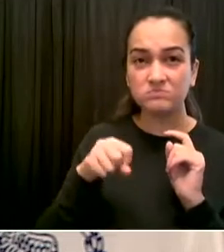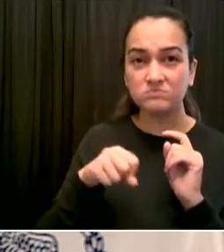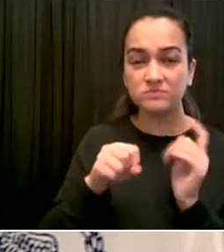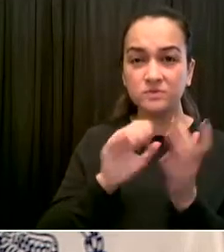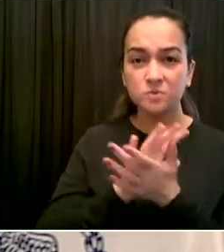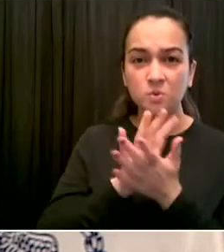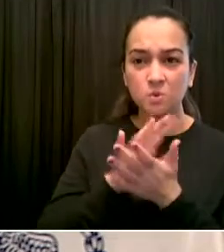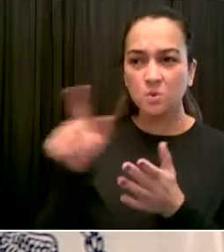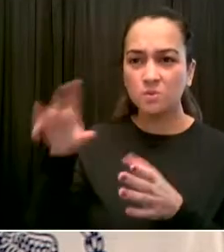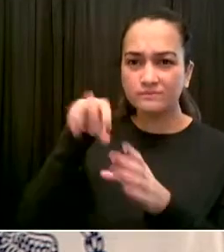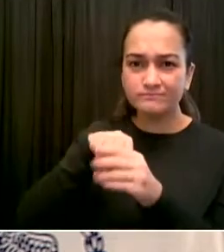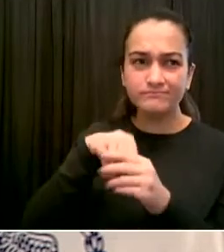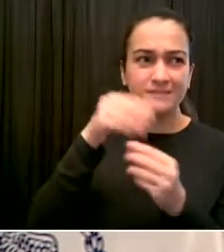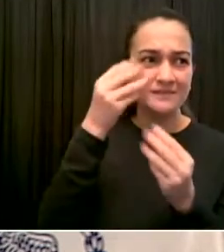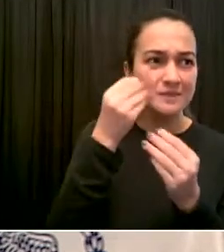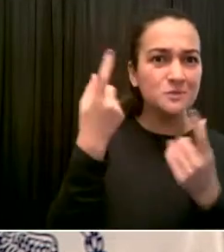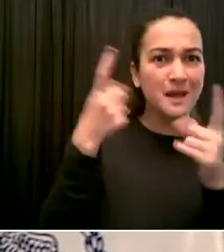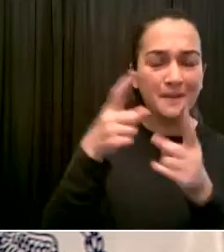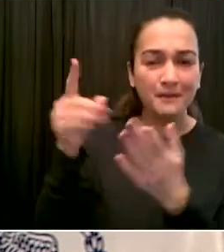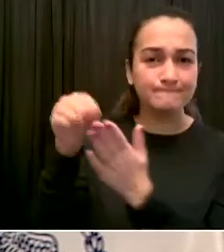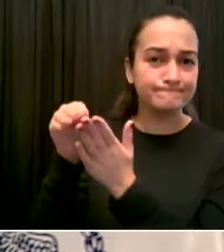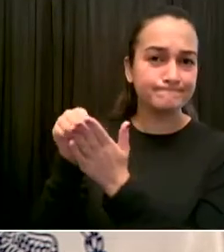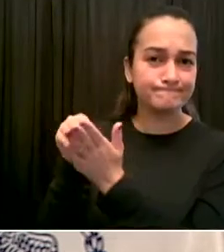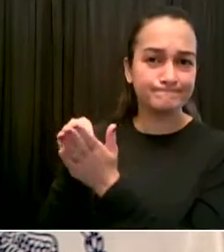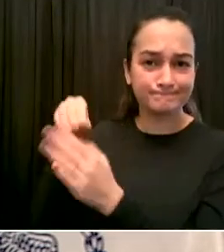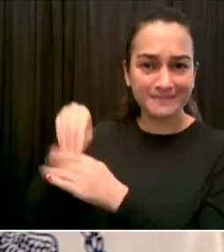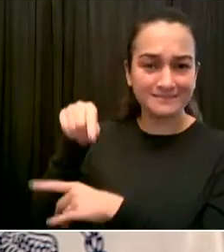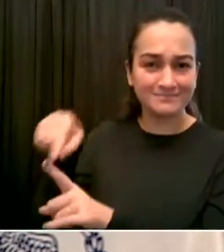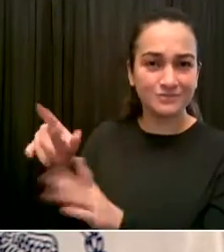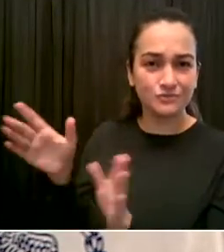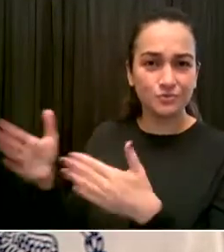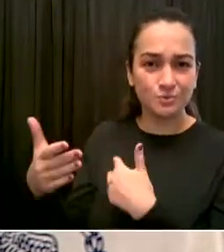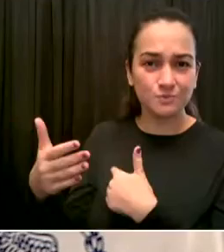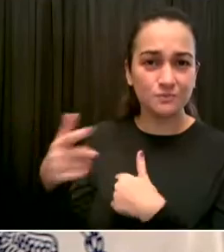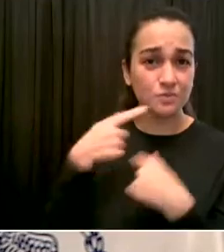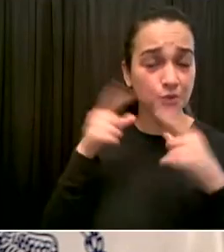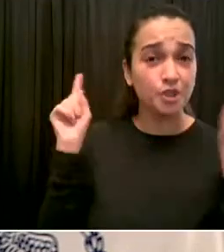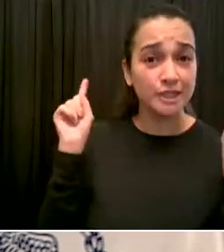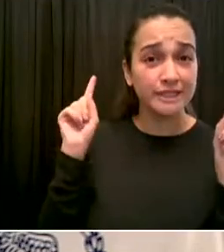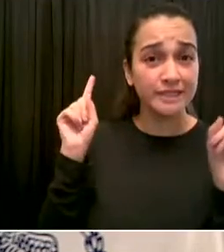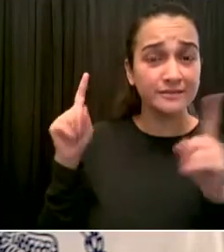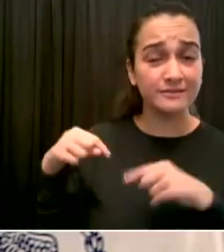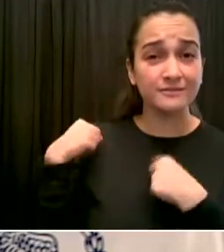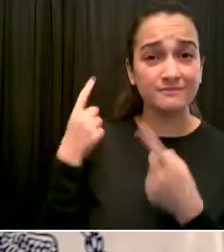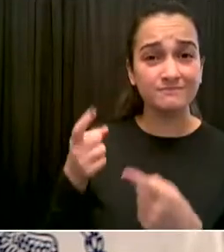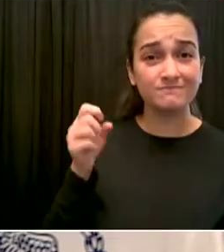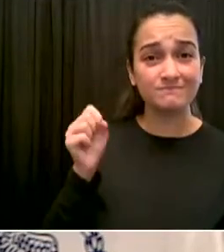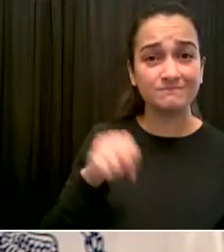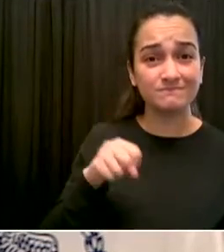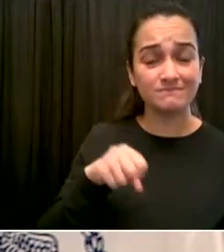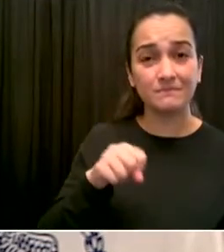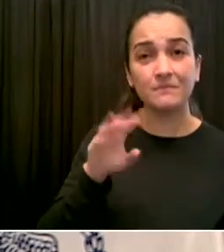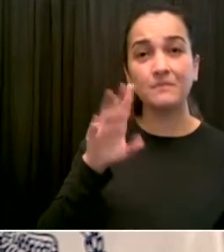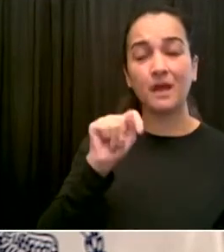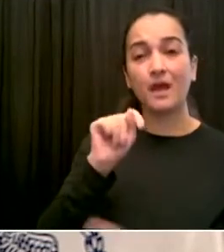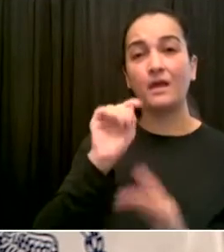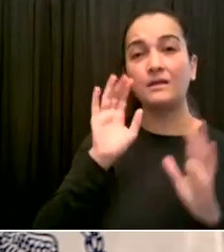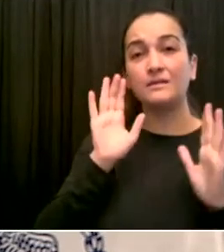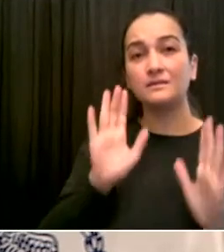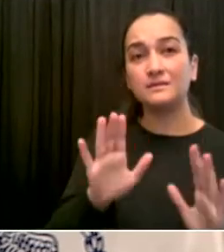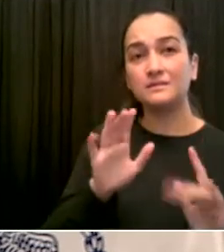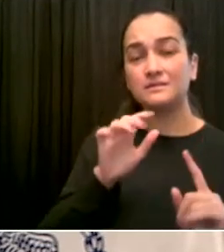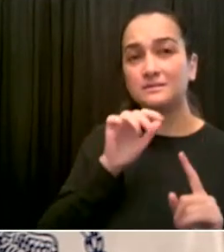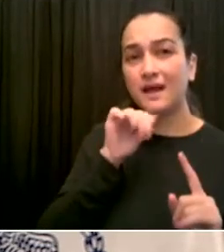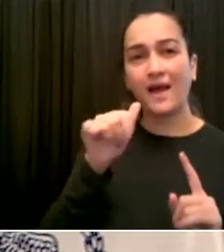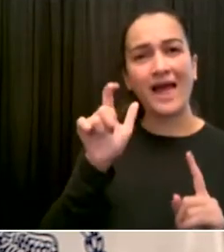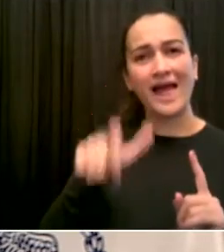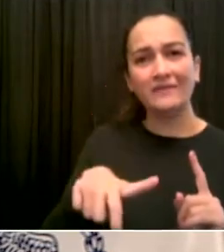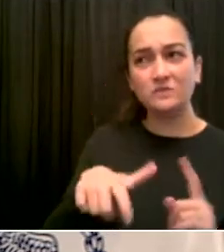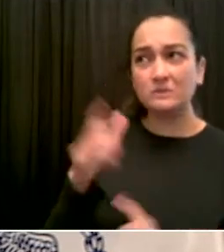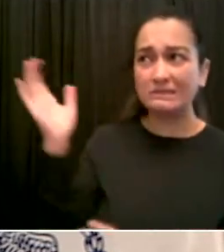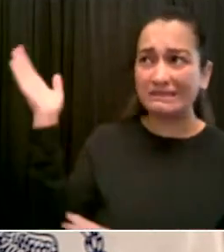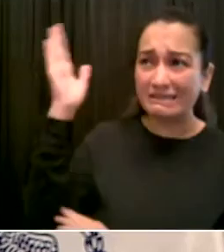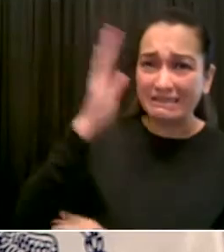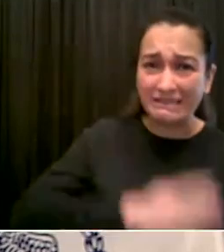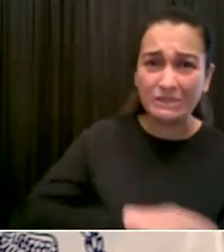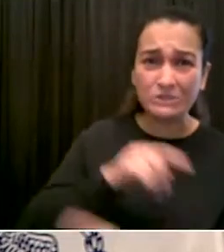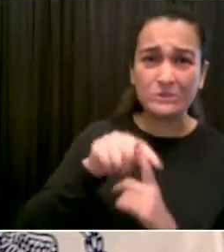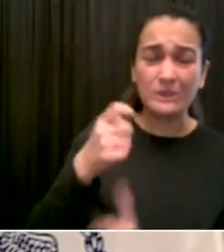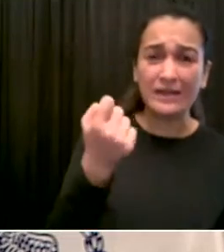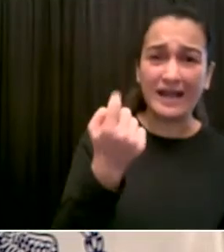PART OF MAKING IT WORK. IT IS